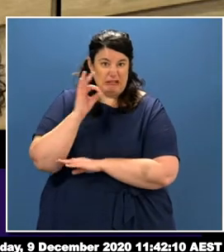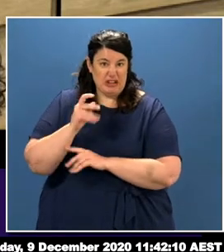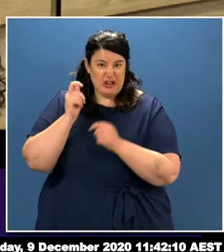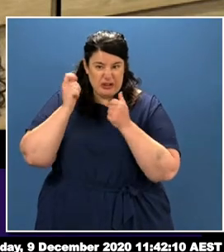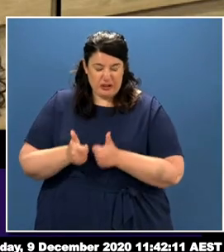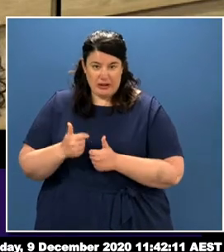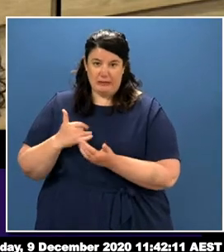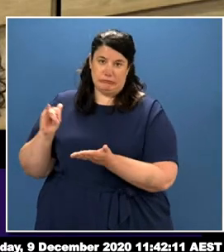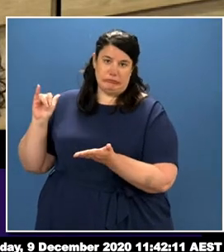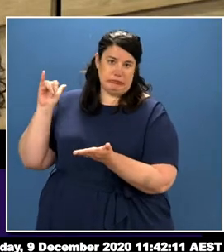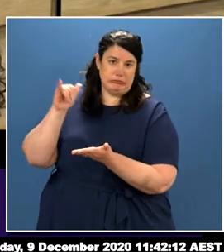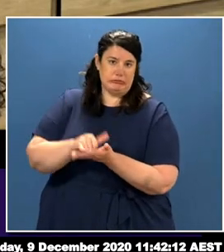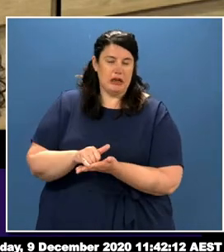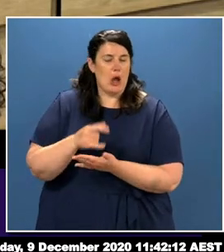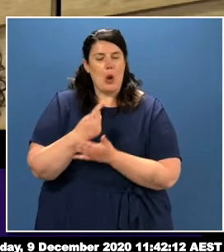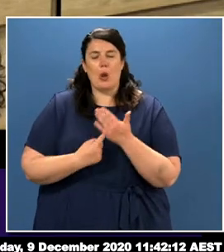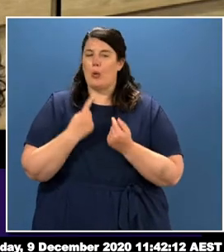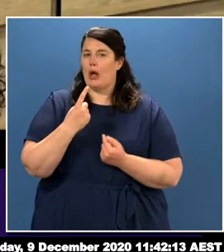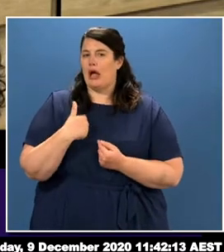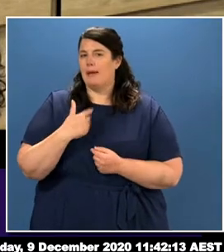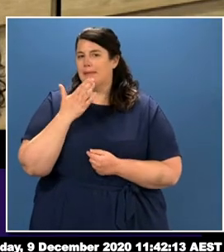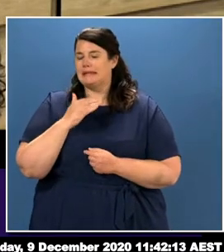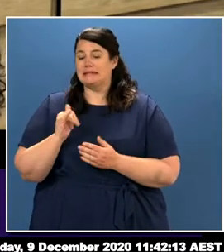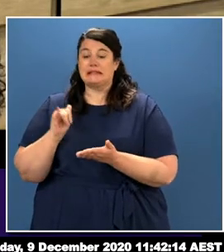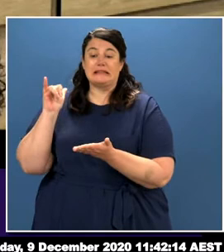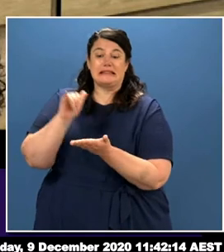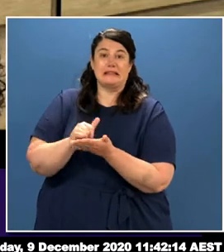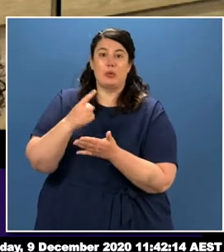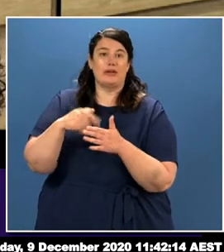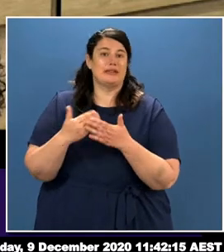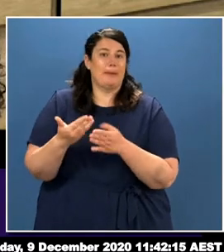That was the only request that I had.